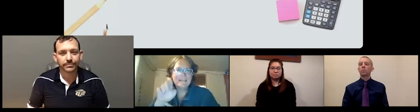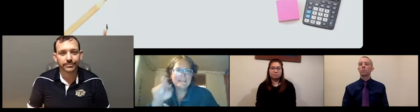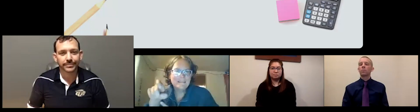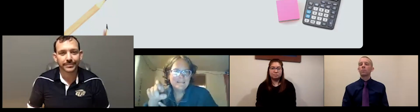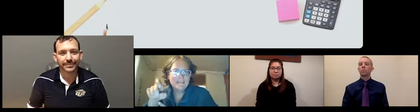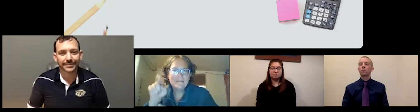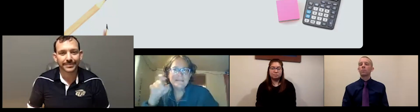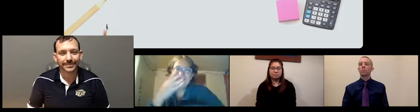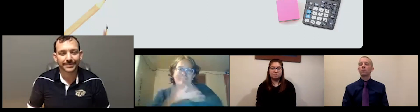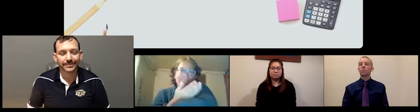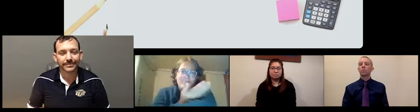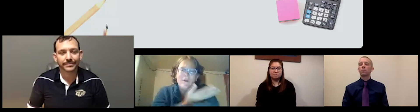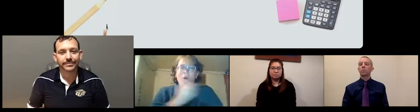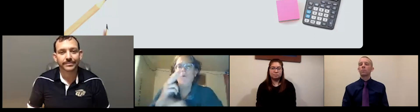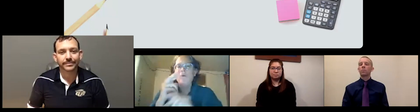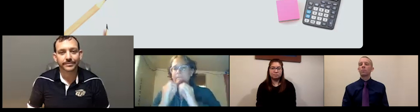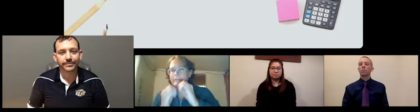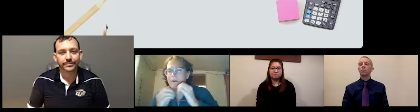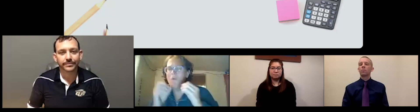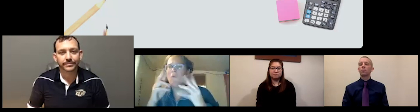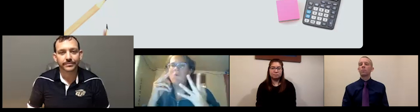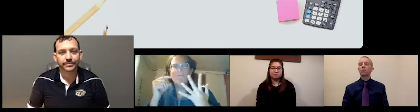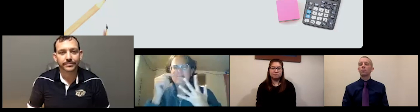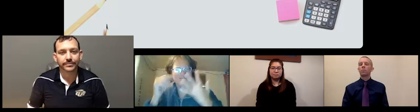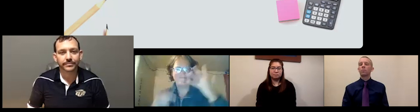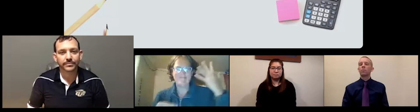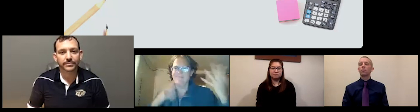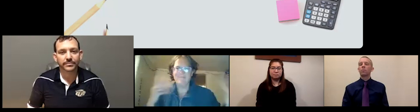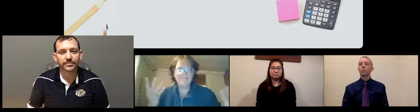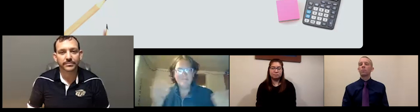like improvement or repair or many other things.